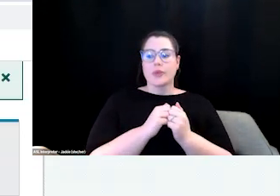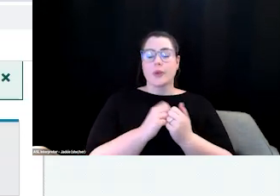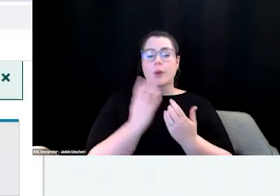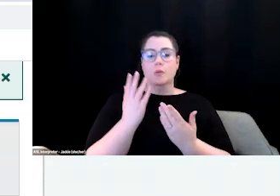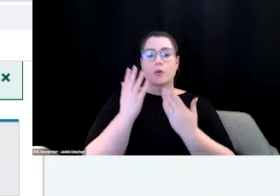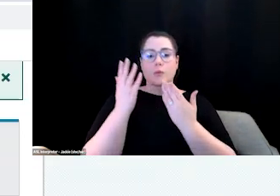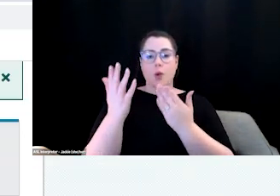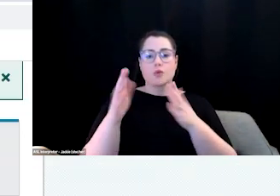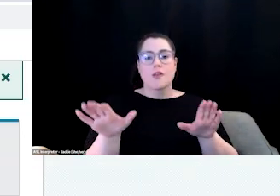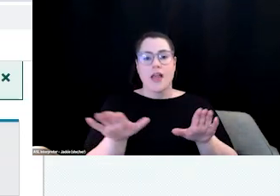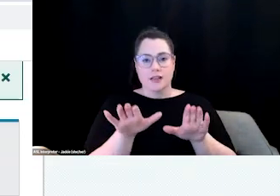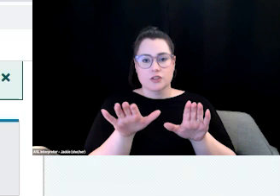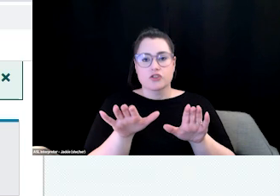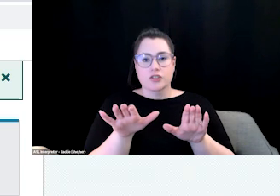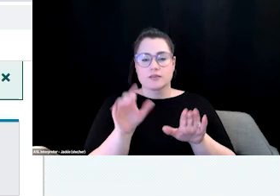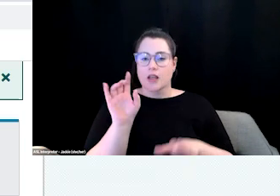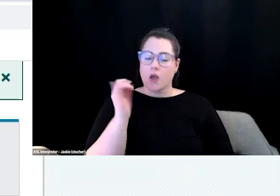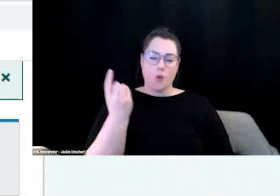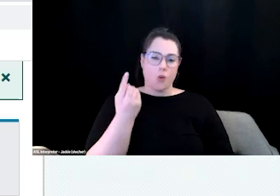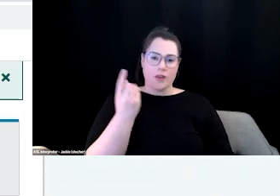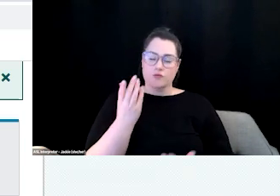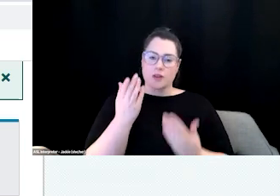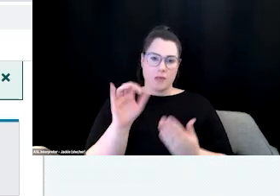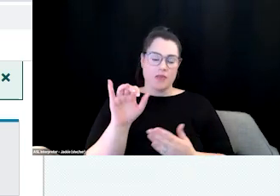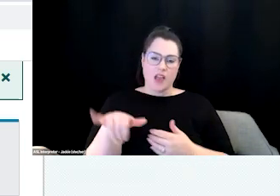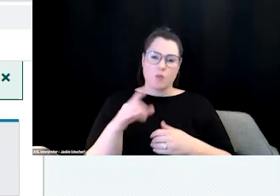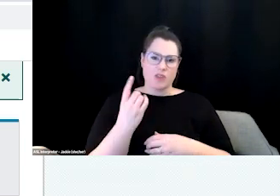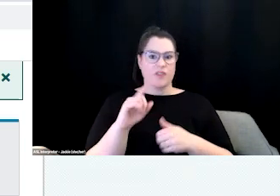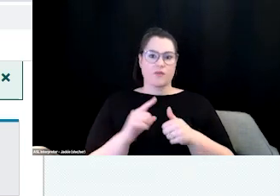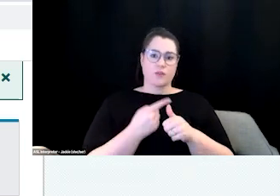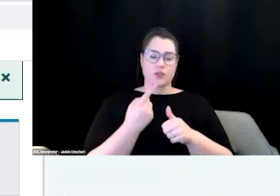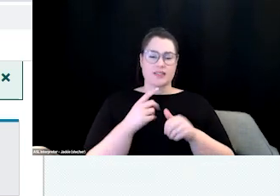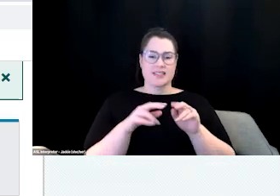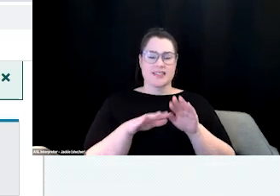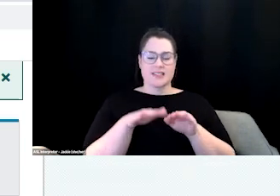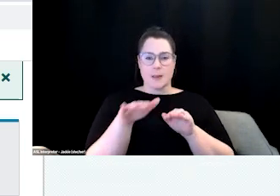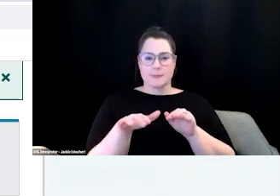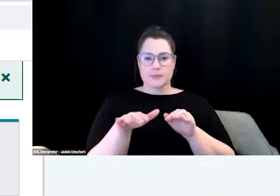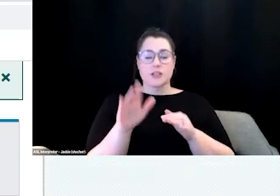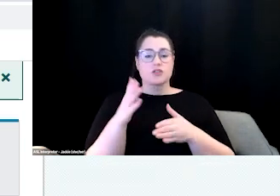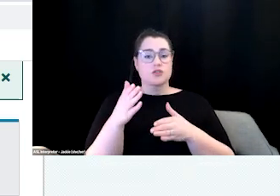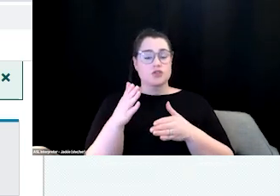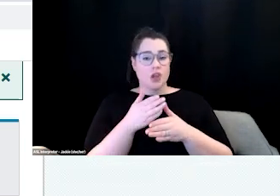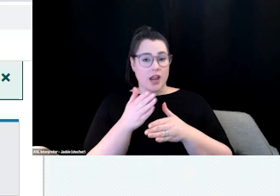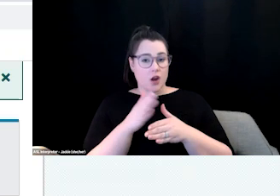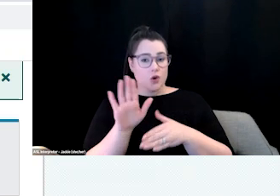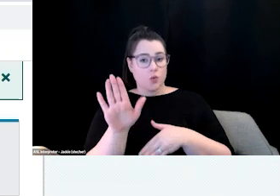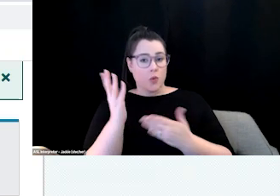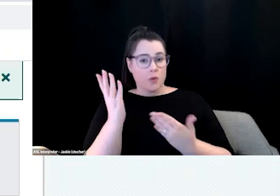for people as they're starting out their proposal is to do two things. One is to share your proposal. And two is to add your people.